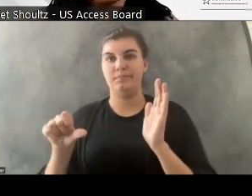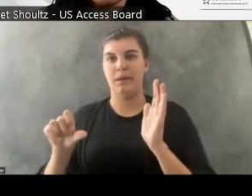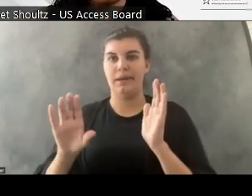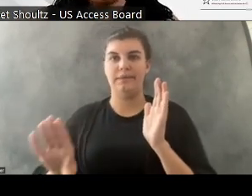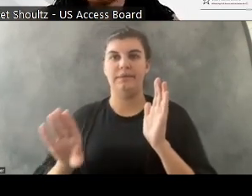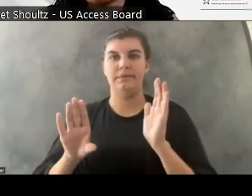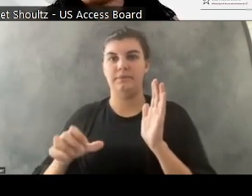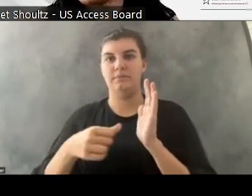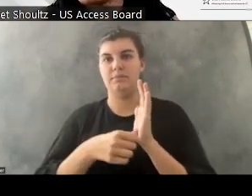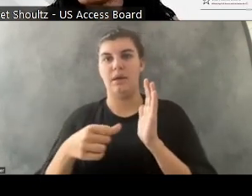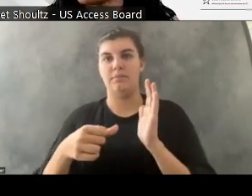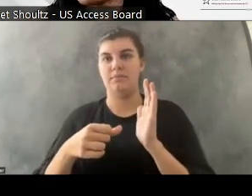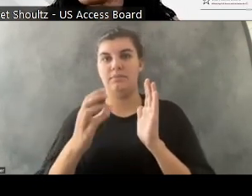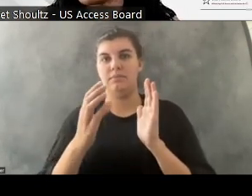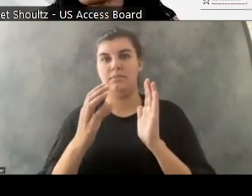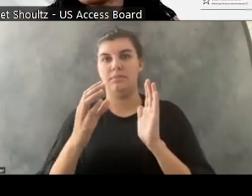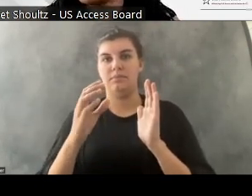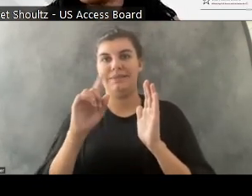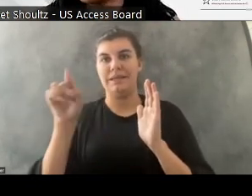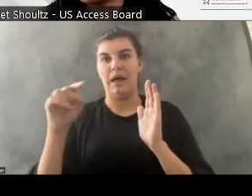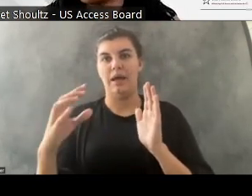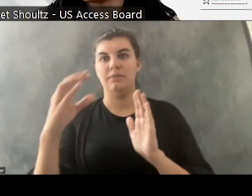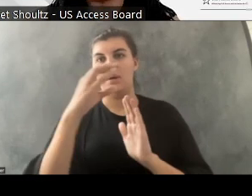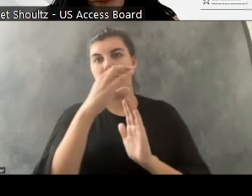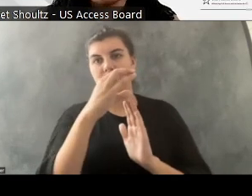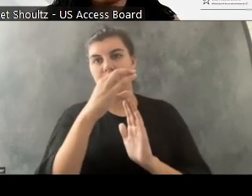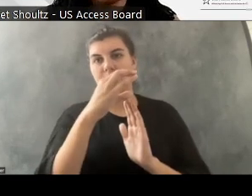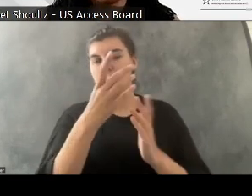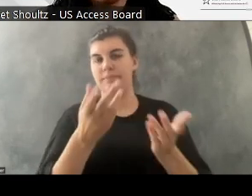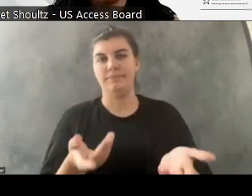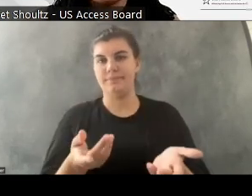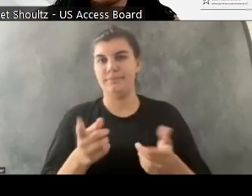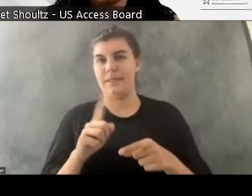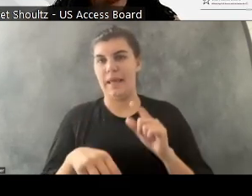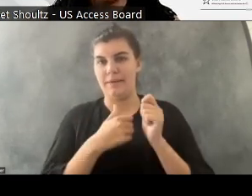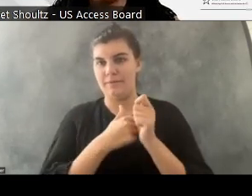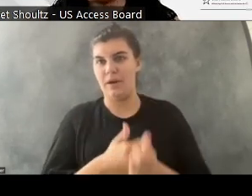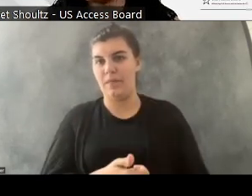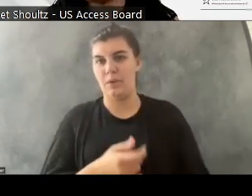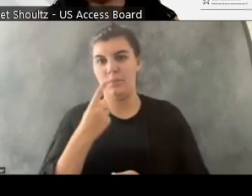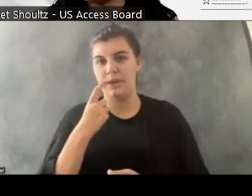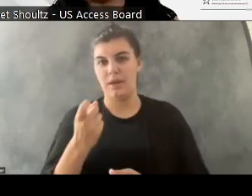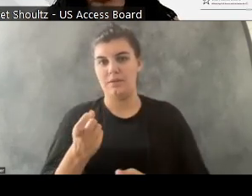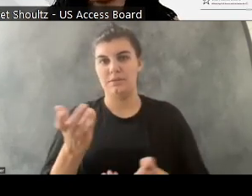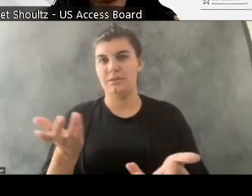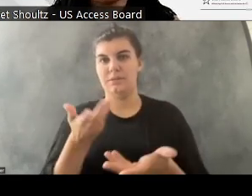tell you how to operate it essentially. If we require those to comply with the signage